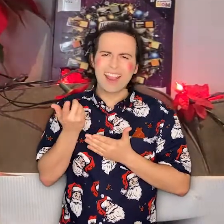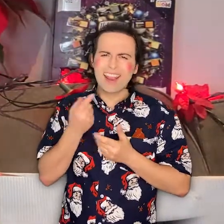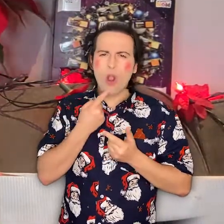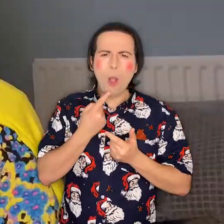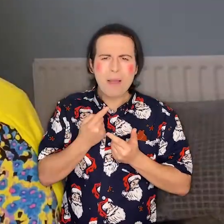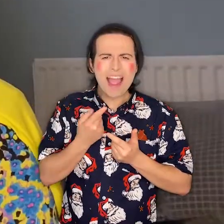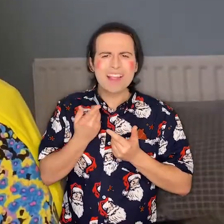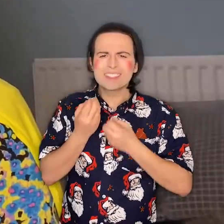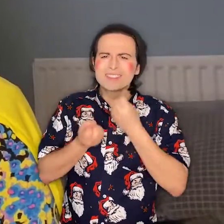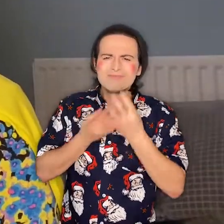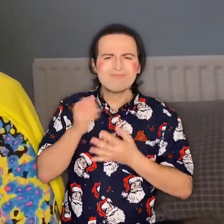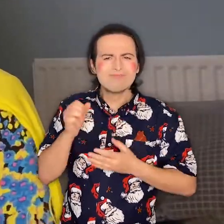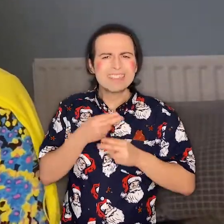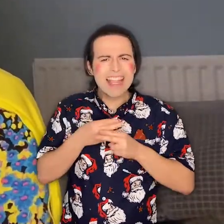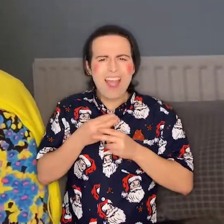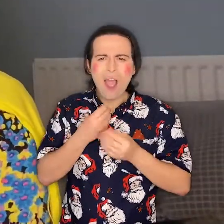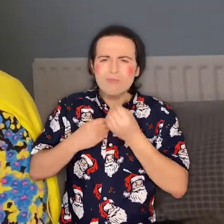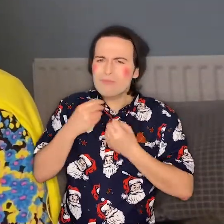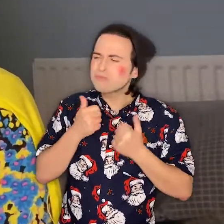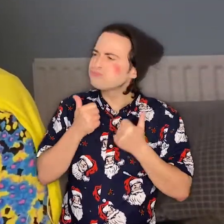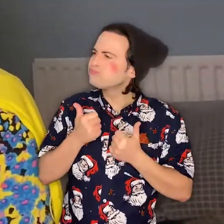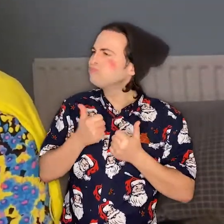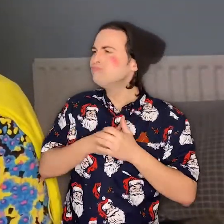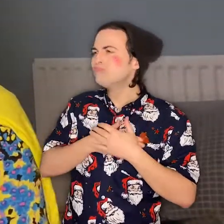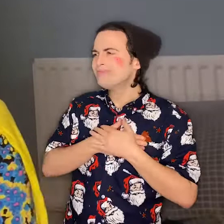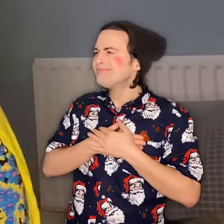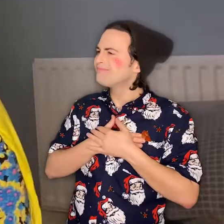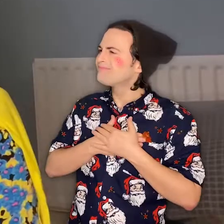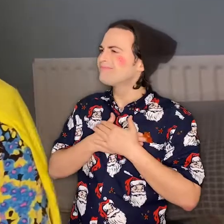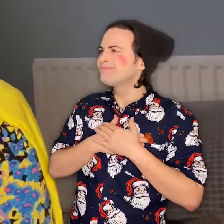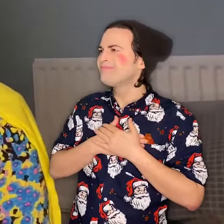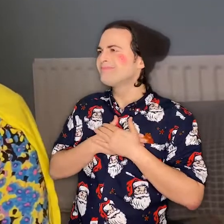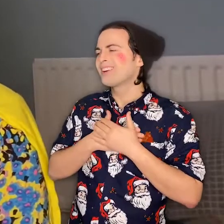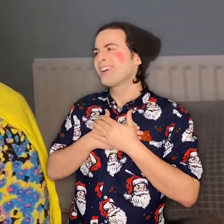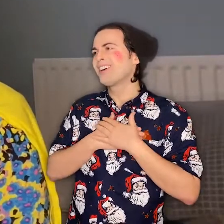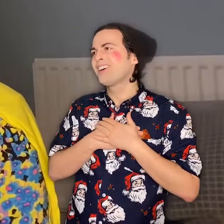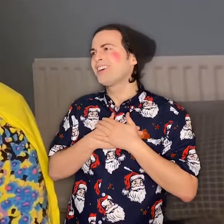Wind - And the brussel sprouts were beautiful (farts).